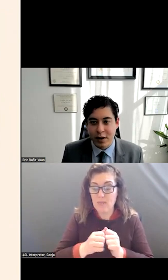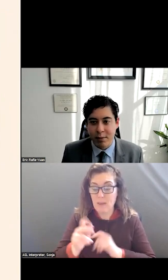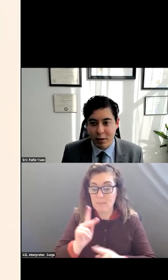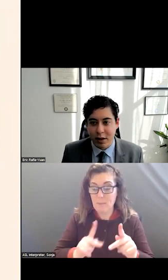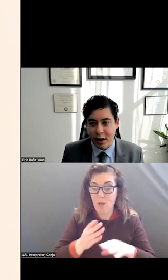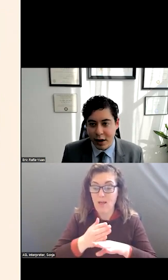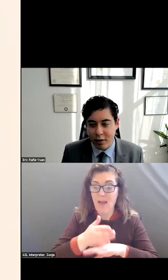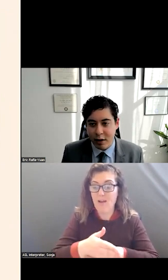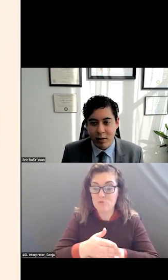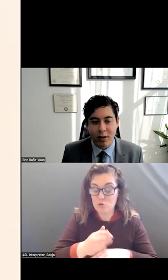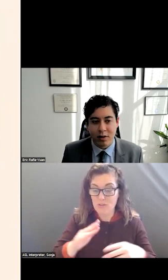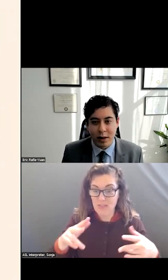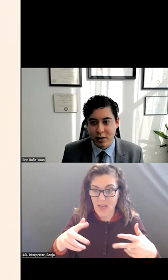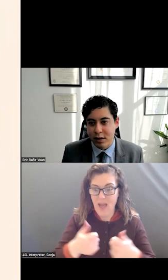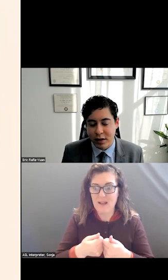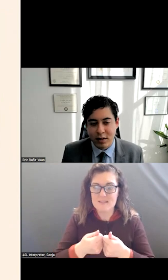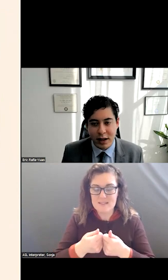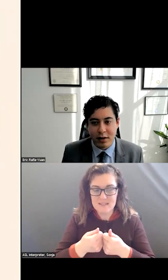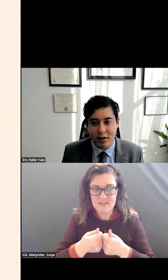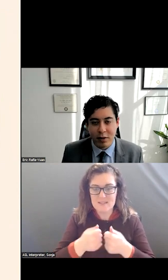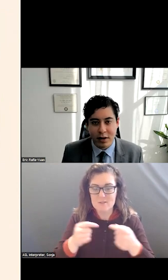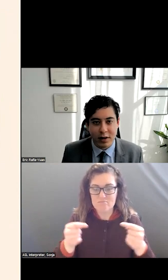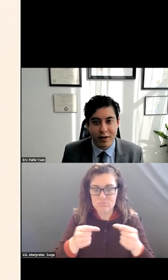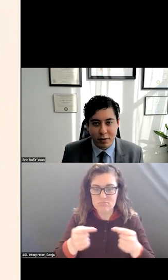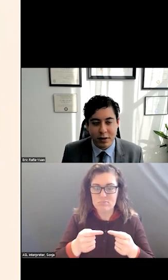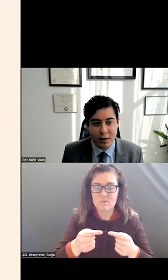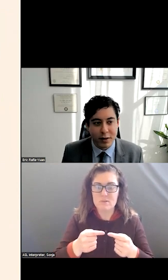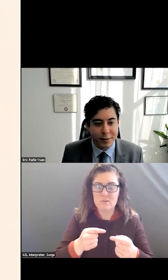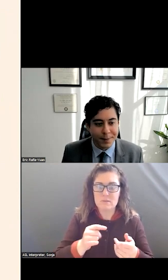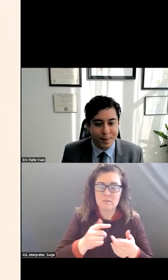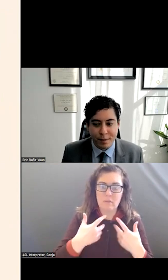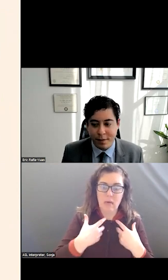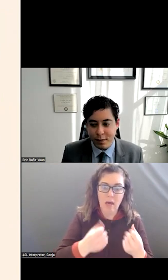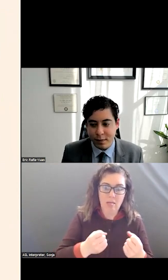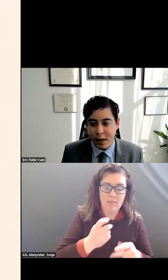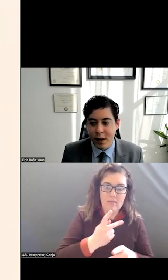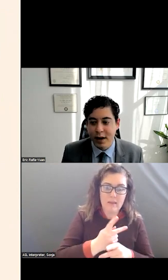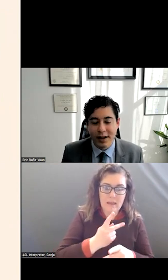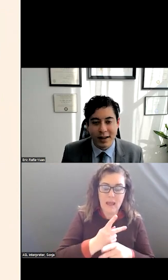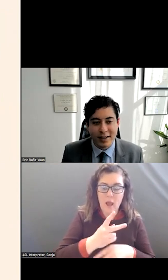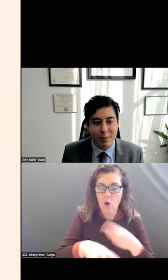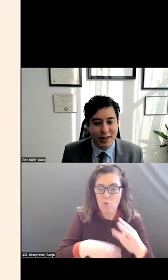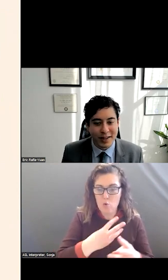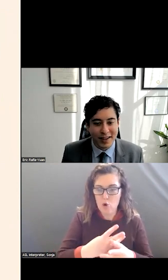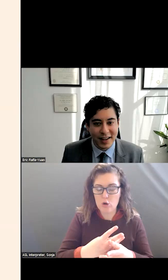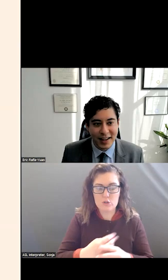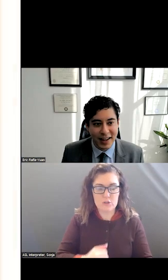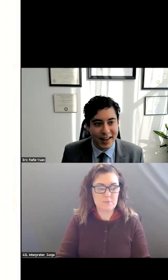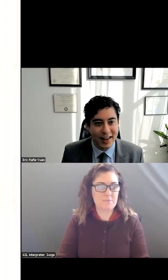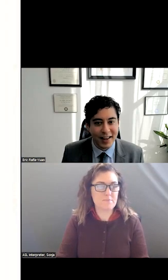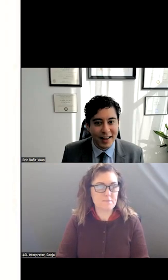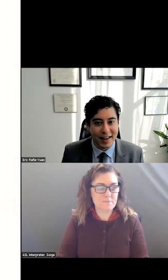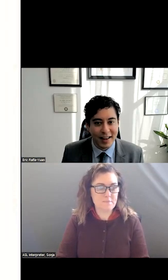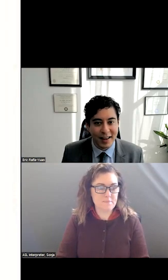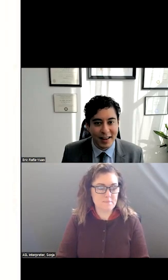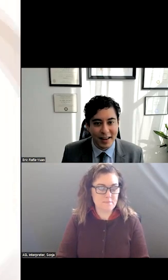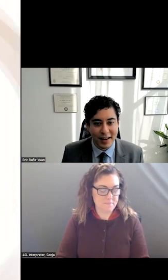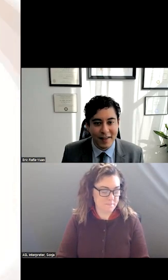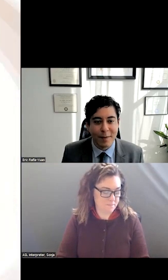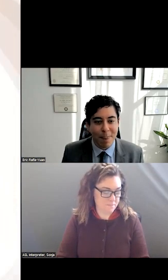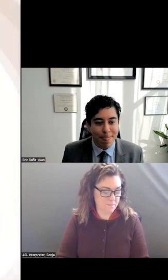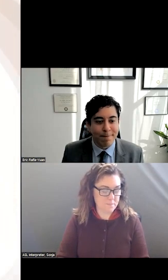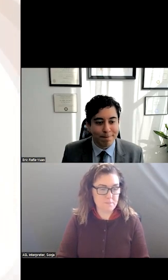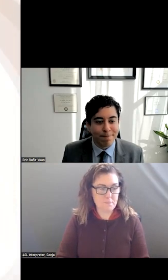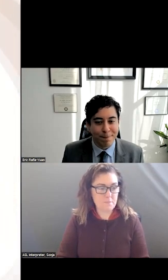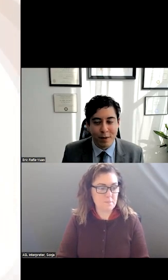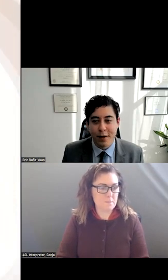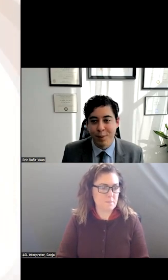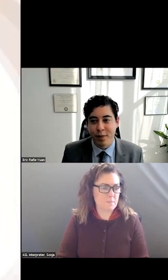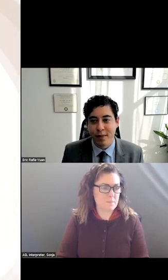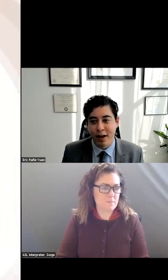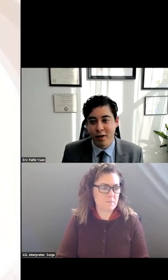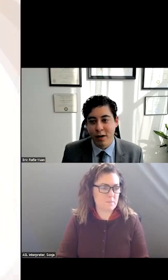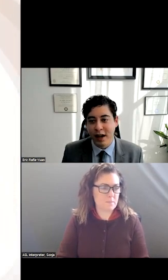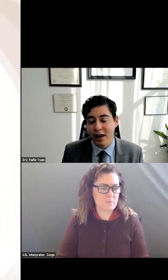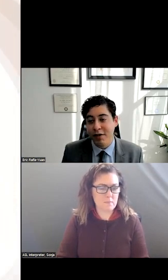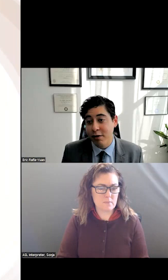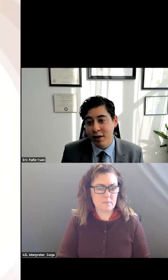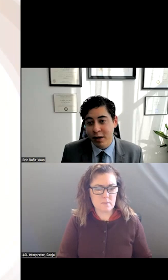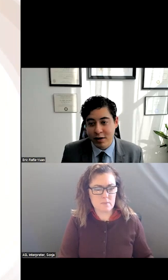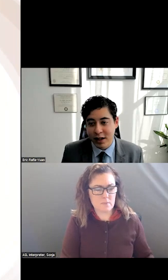NEEDED TO BE DONE IN THE HEALTH CARE WORLD. SO THEY IDENTIFIED WHAT WE ARE